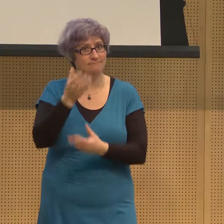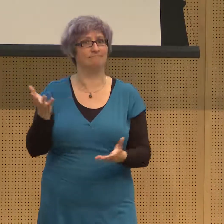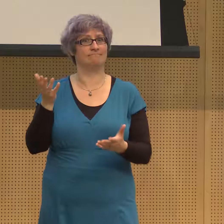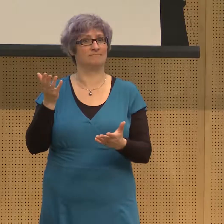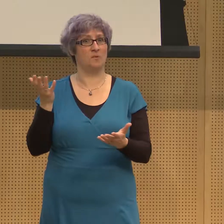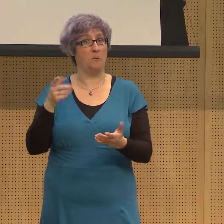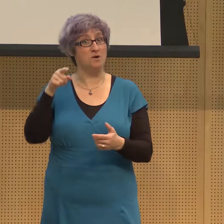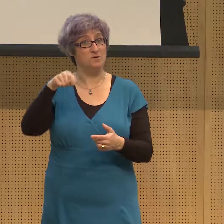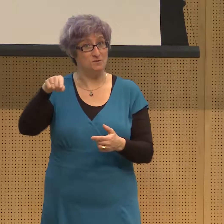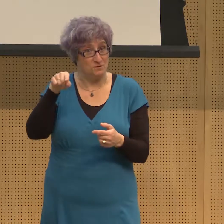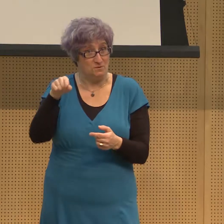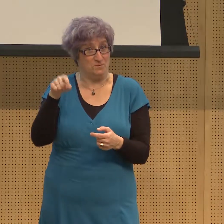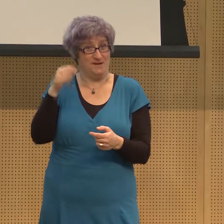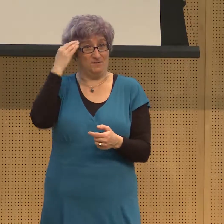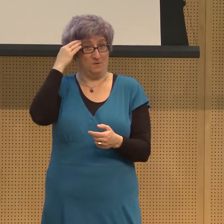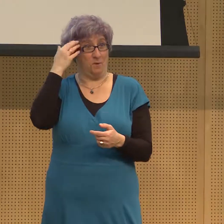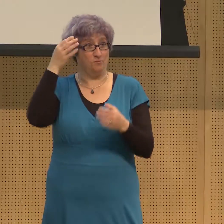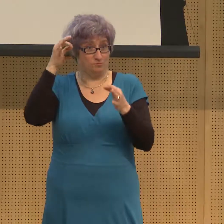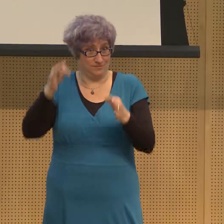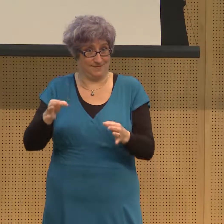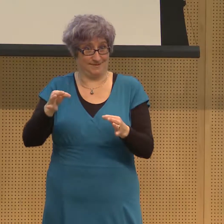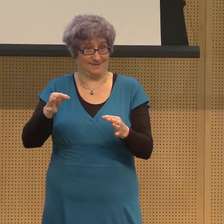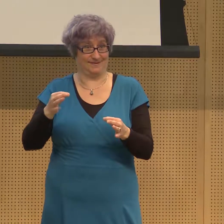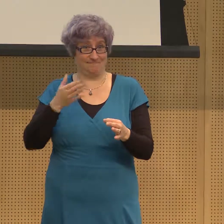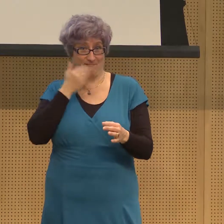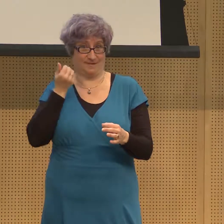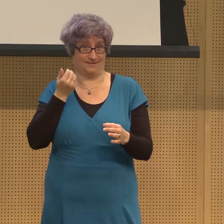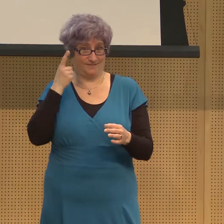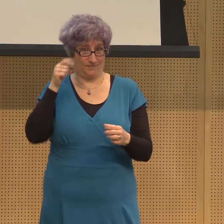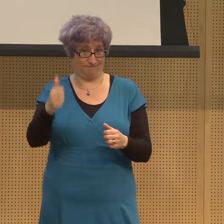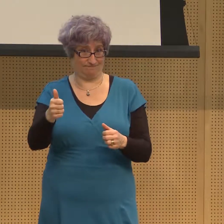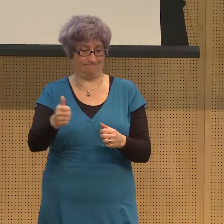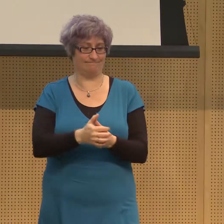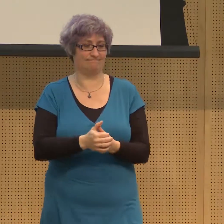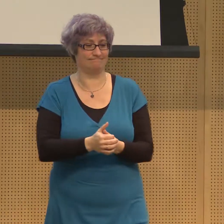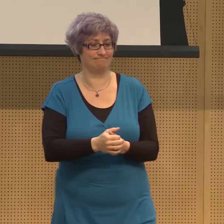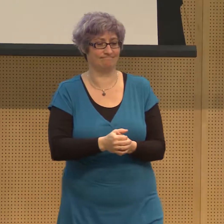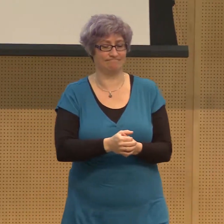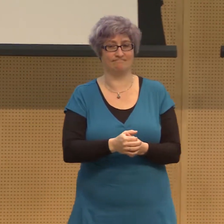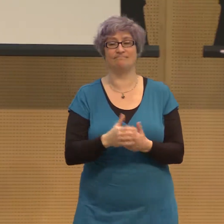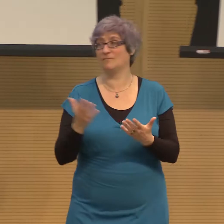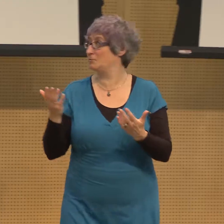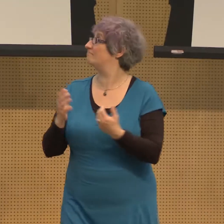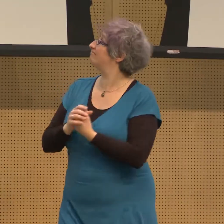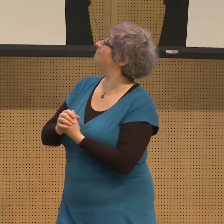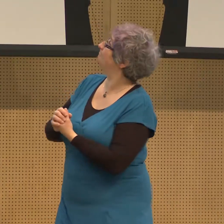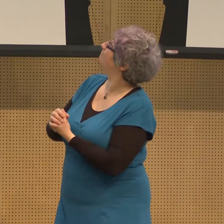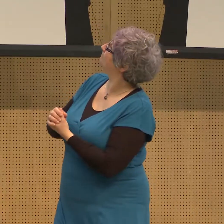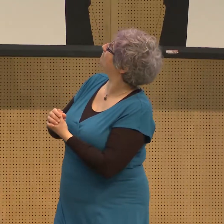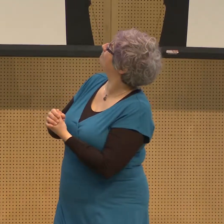and really can tell other students about whether or not this decision is the best for them.